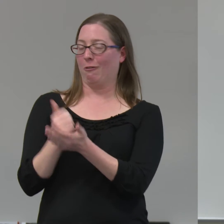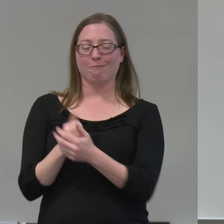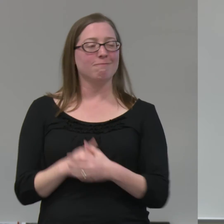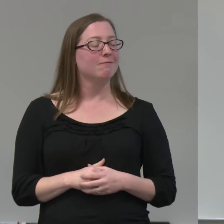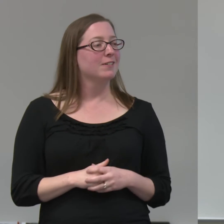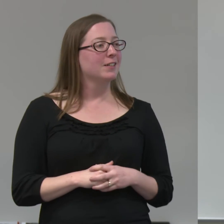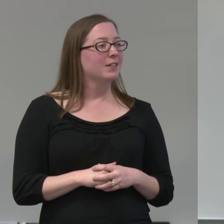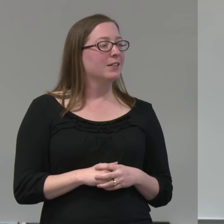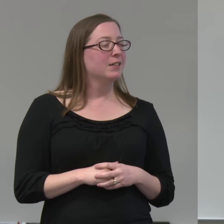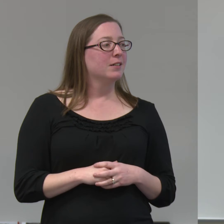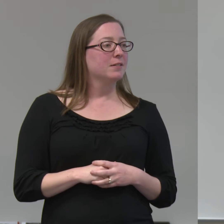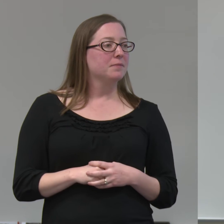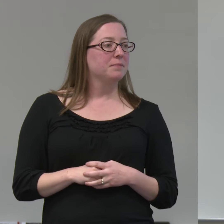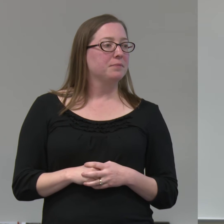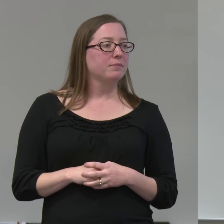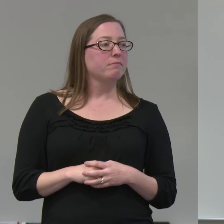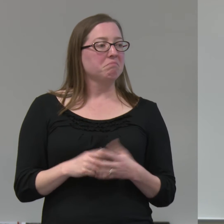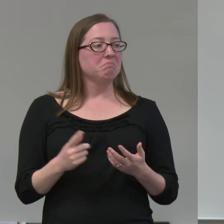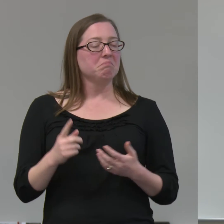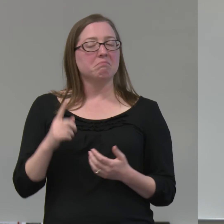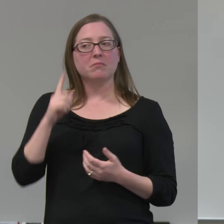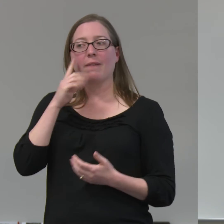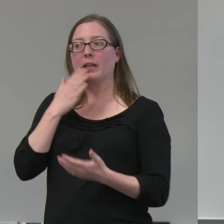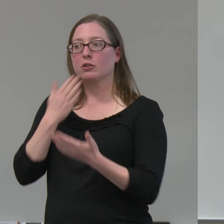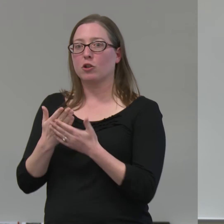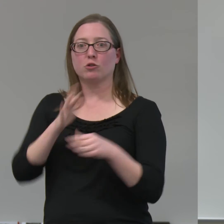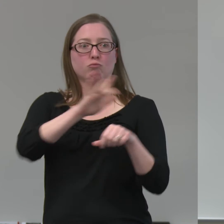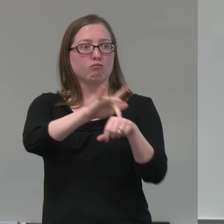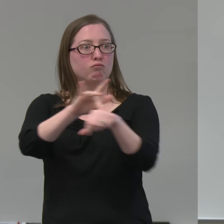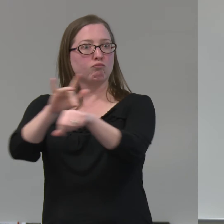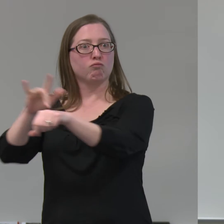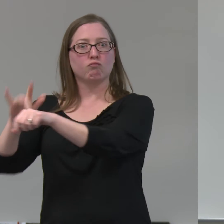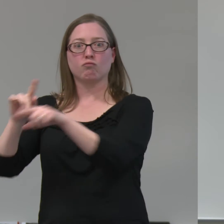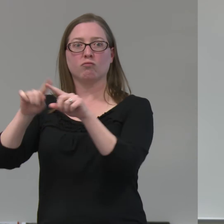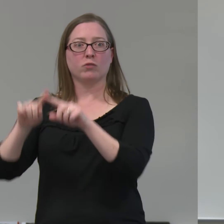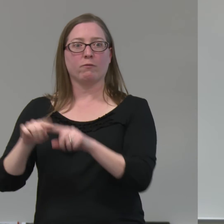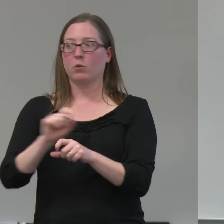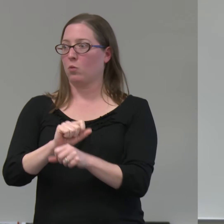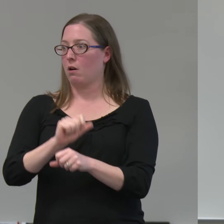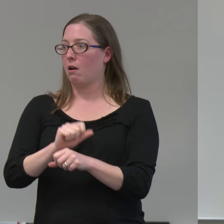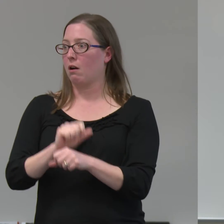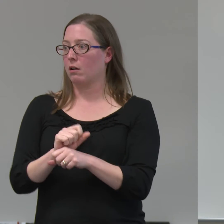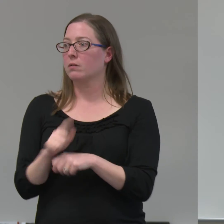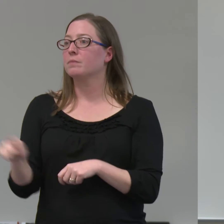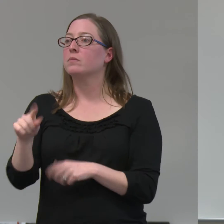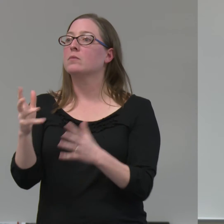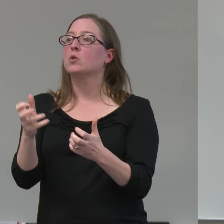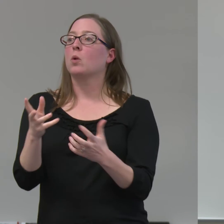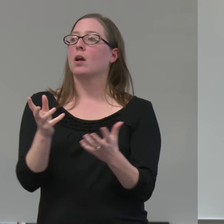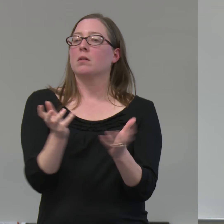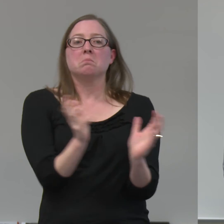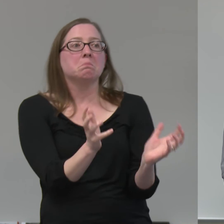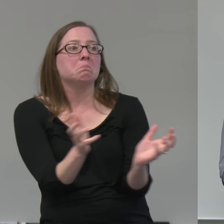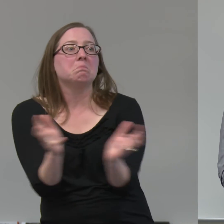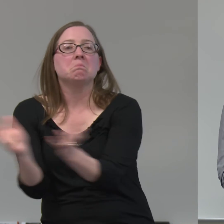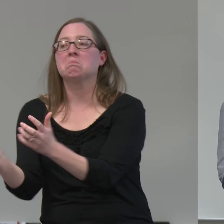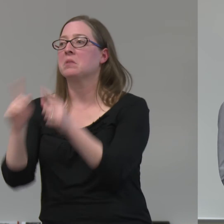and so I think it's a good thing. Obviously, you want to talk to other students, graduate students who are doing it.